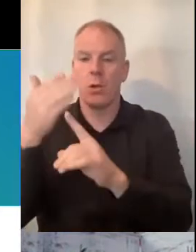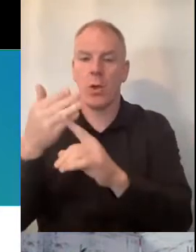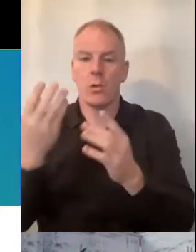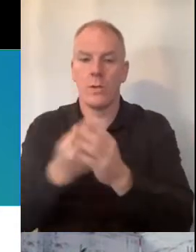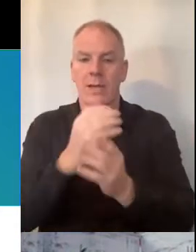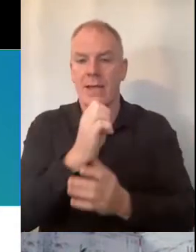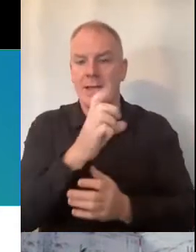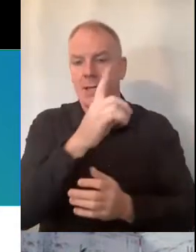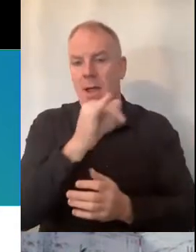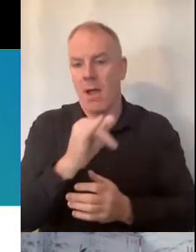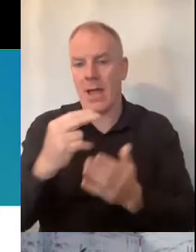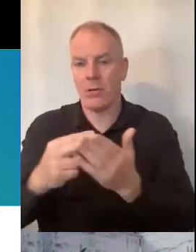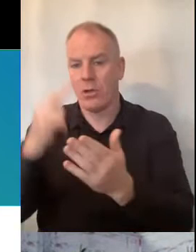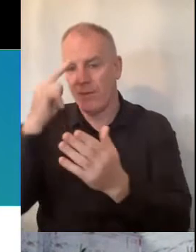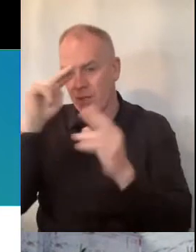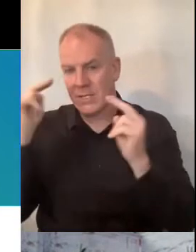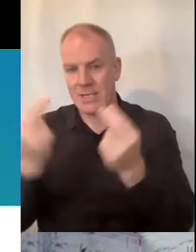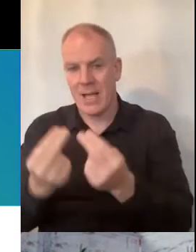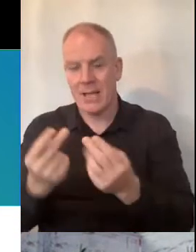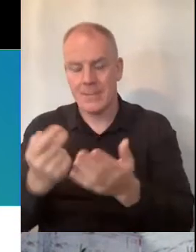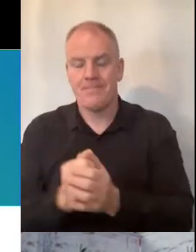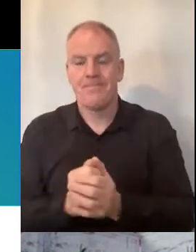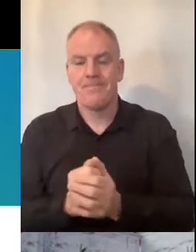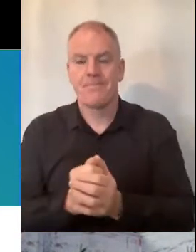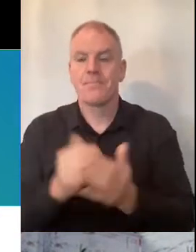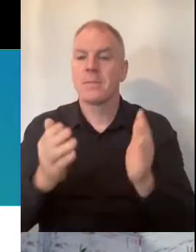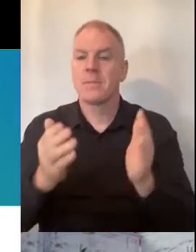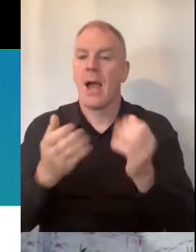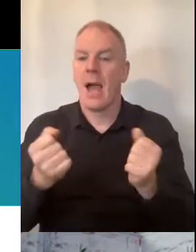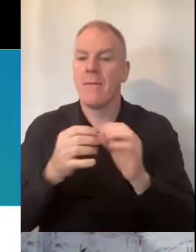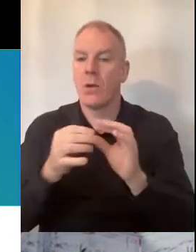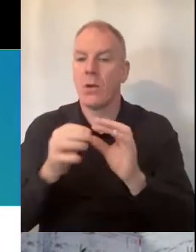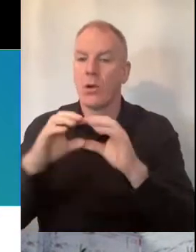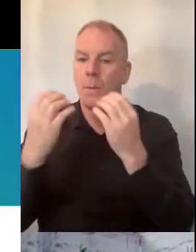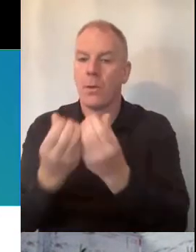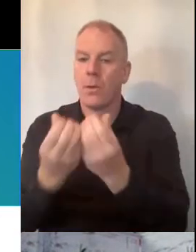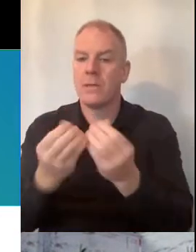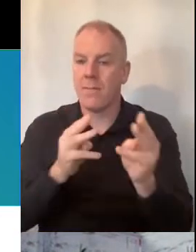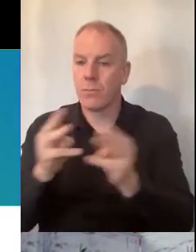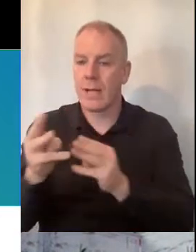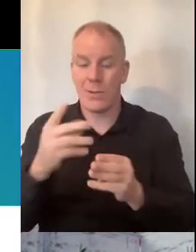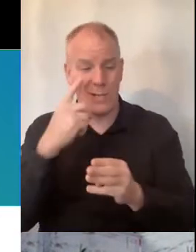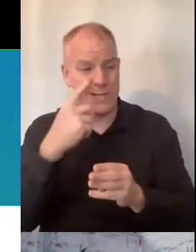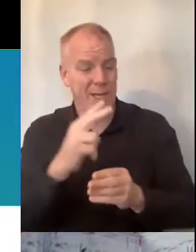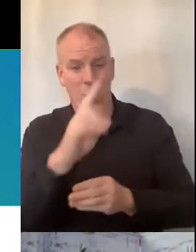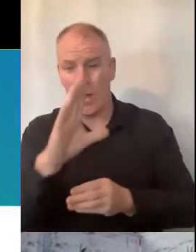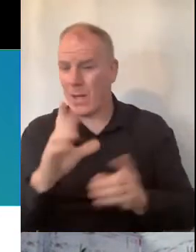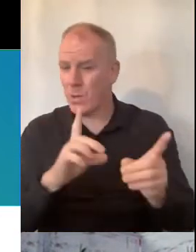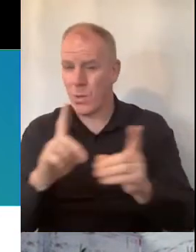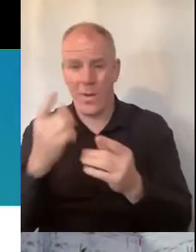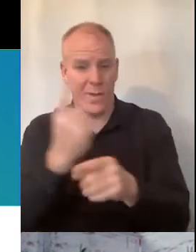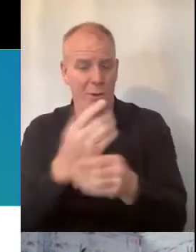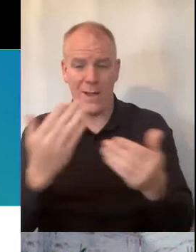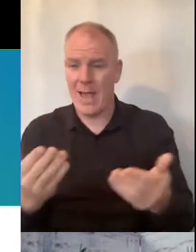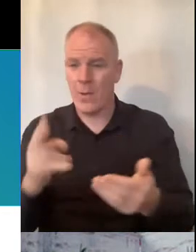a key team in there as well, and building communities of practice and in UL. We've seen that you're doing that greatly. At the moment,